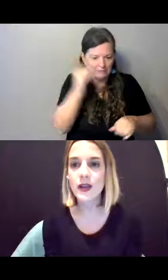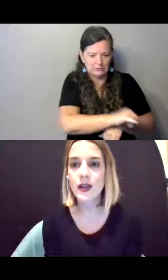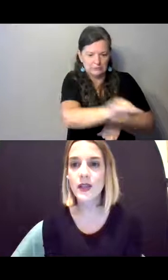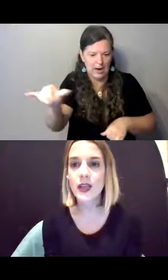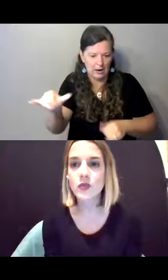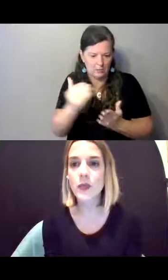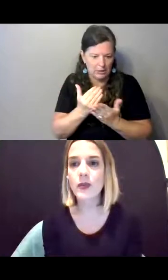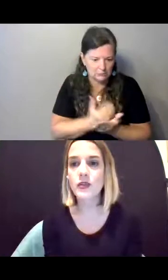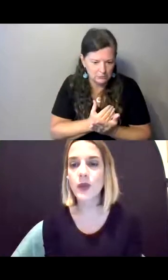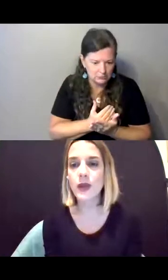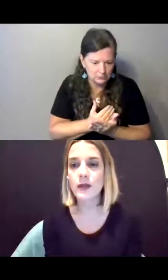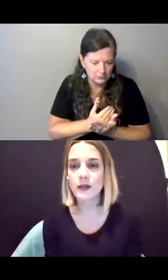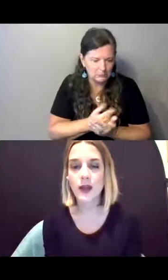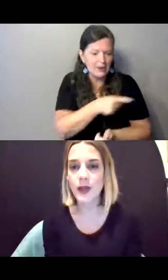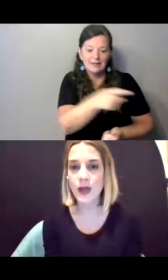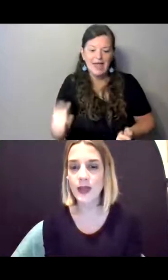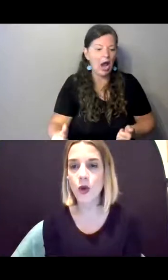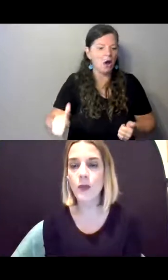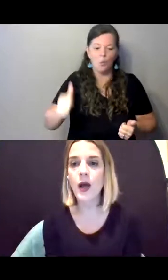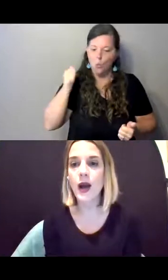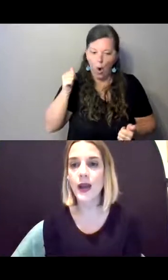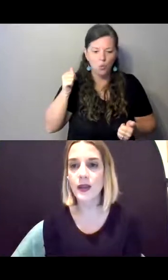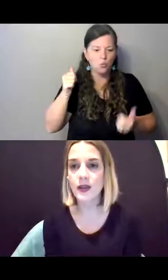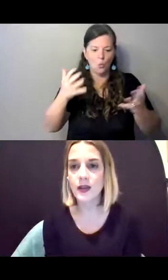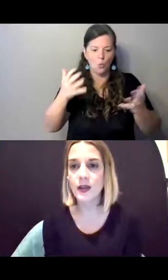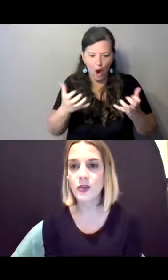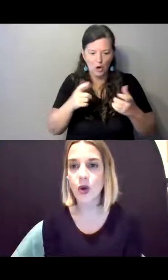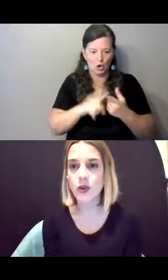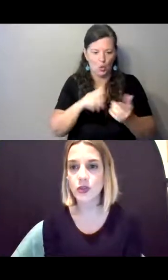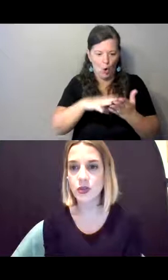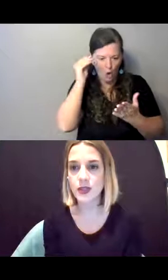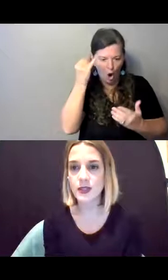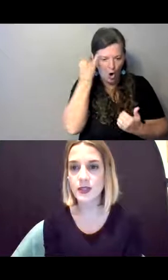the kids won't be able to do it. It won't apply, to all students.